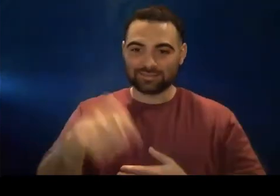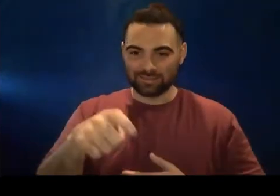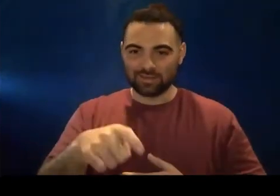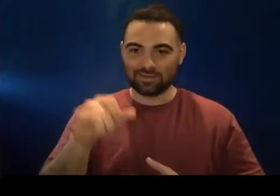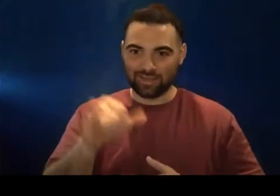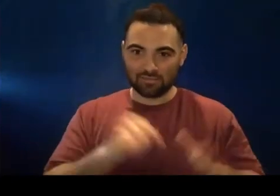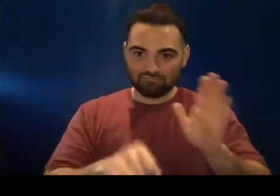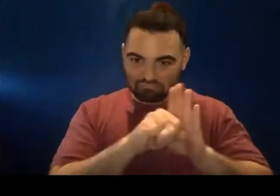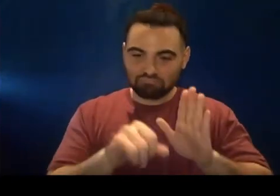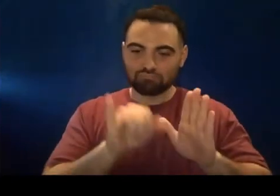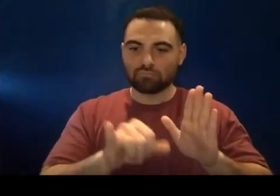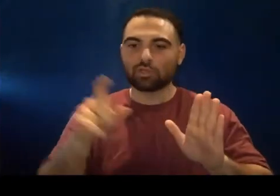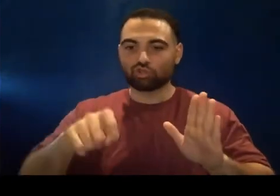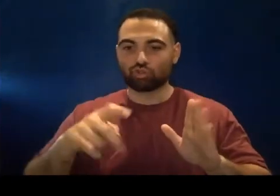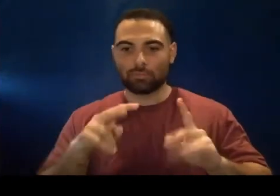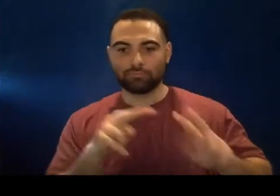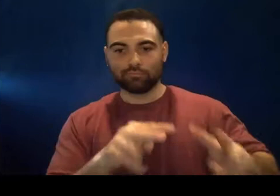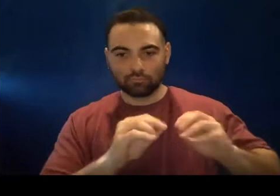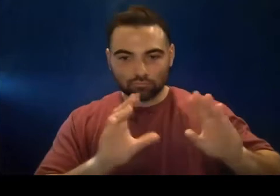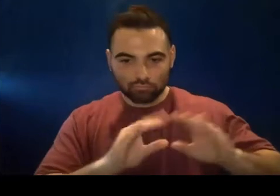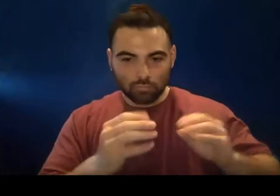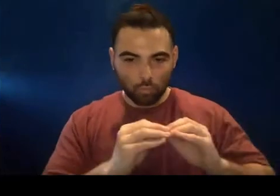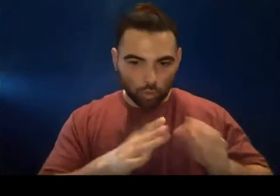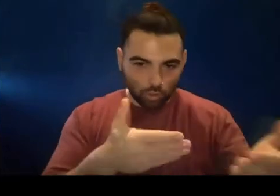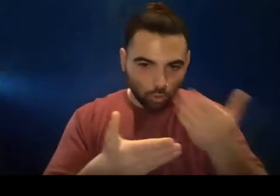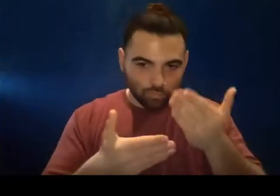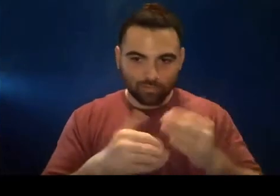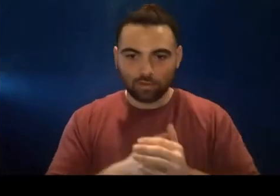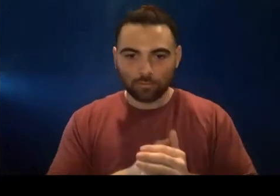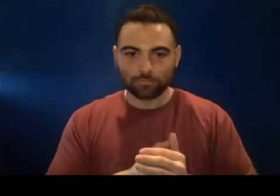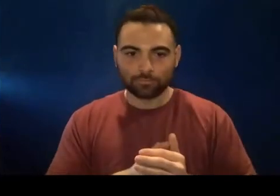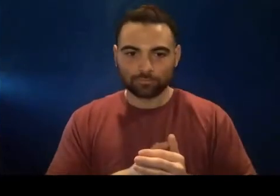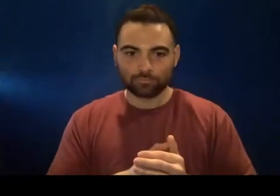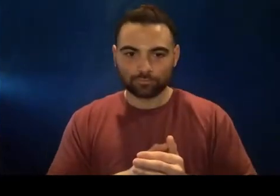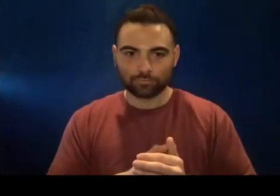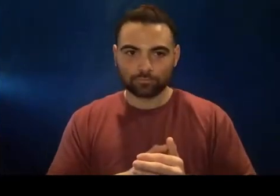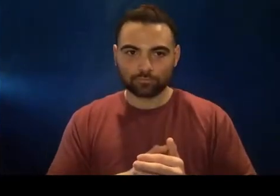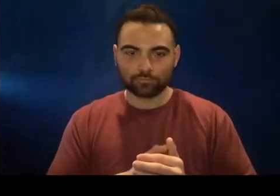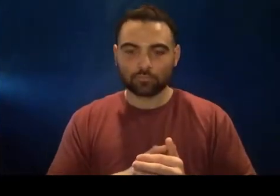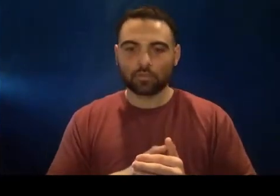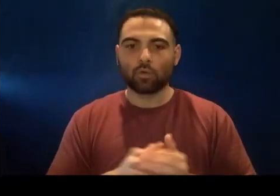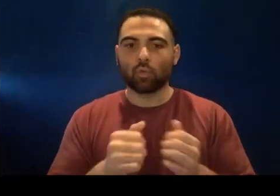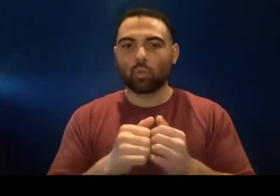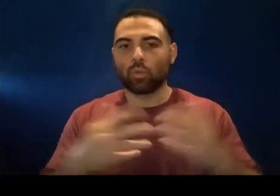that should be looked at more closely, as you said, without there having to be a tragic incident